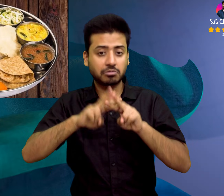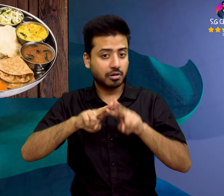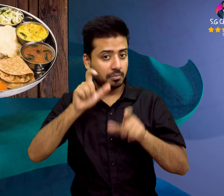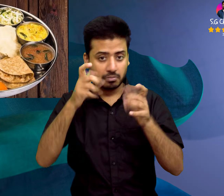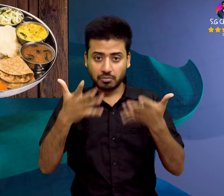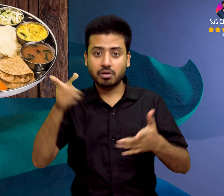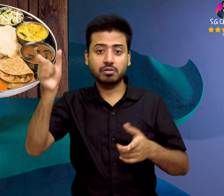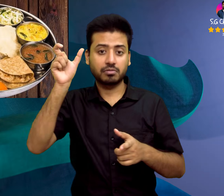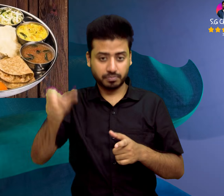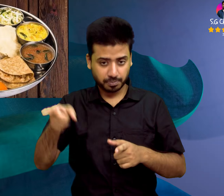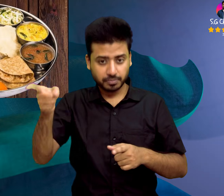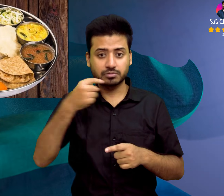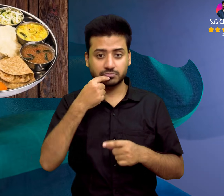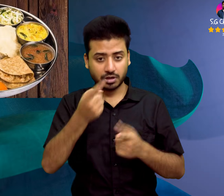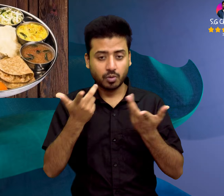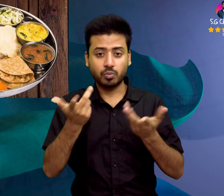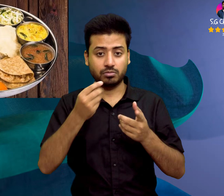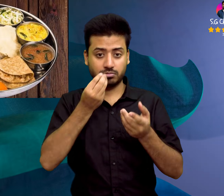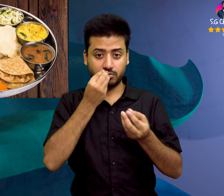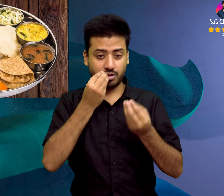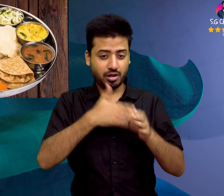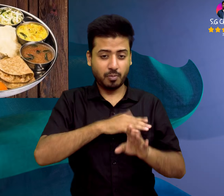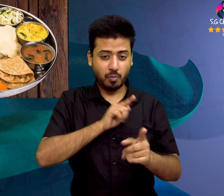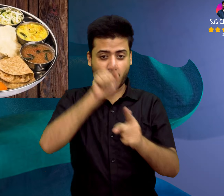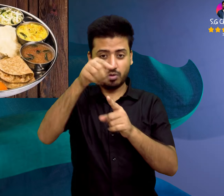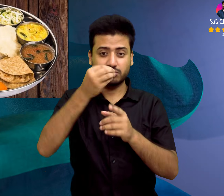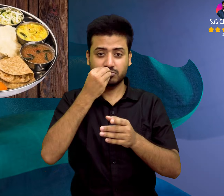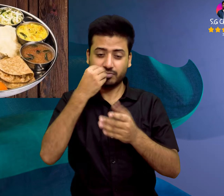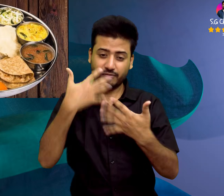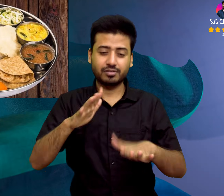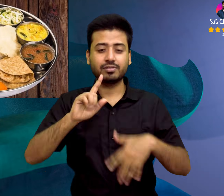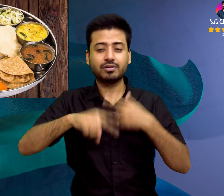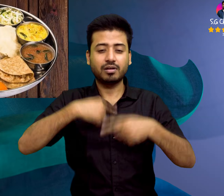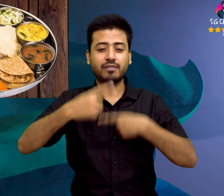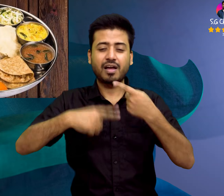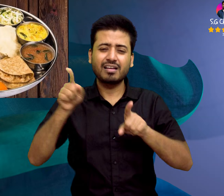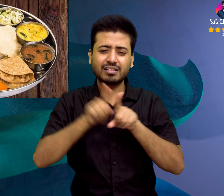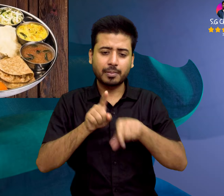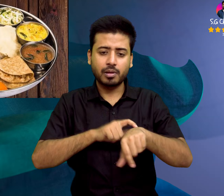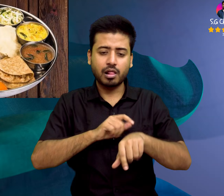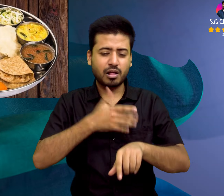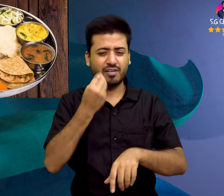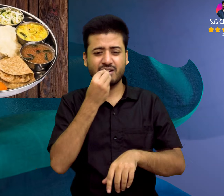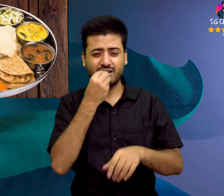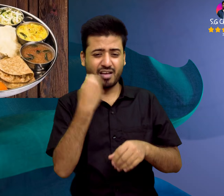throughout the day, promoting sleepiness. By blocking these receptors, caffeine artificially